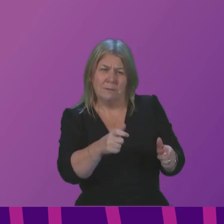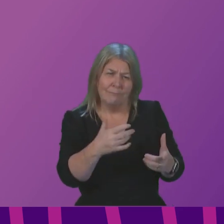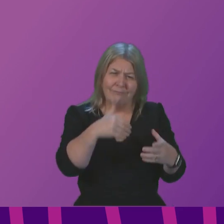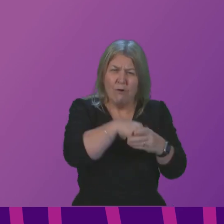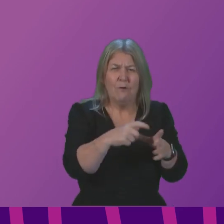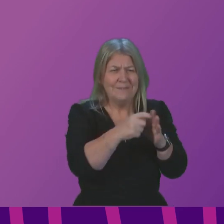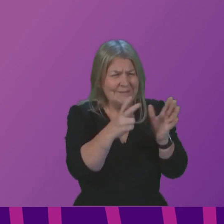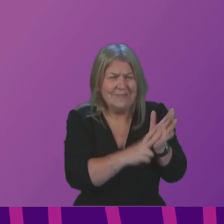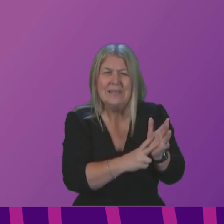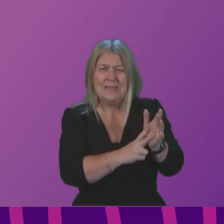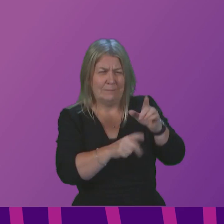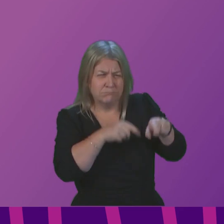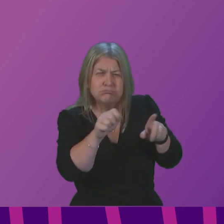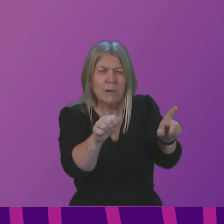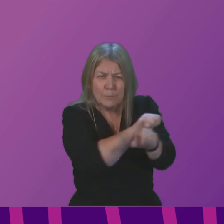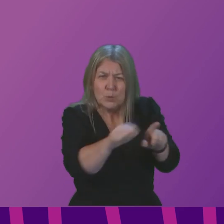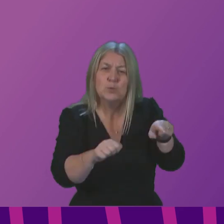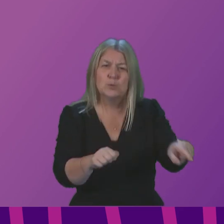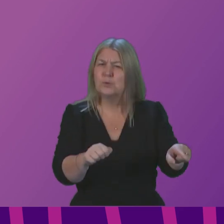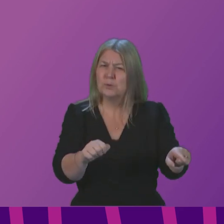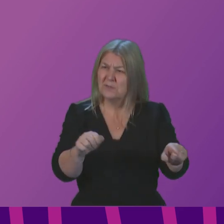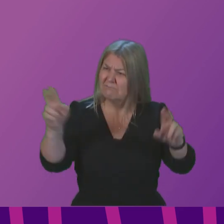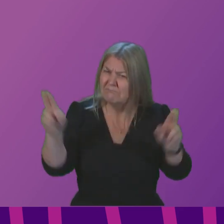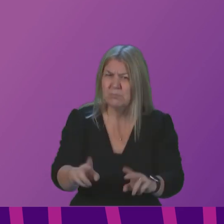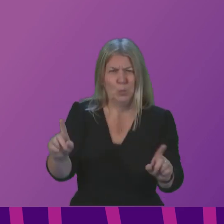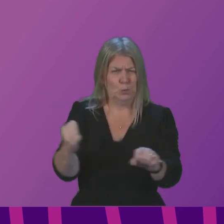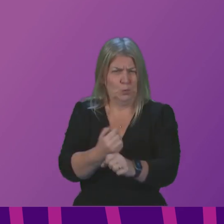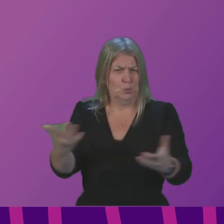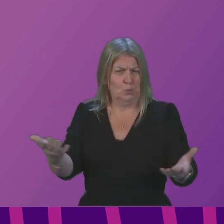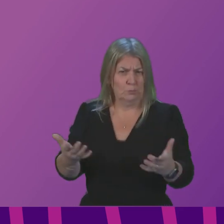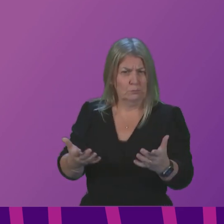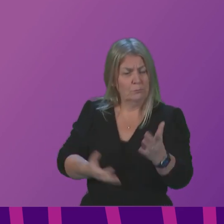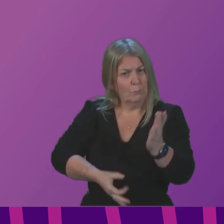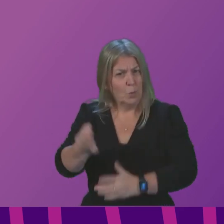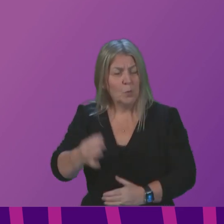I commend the work of front-line advocacy services, which have worked tirelessly to